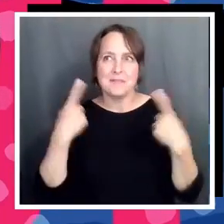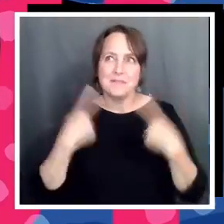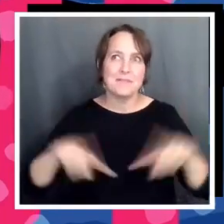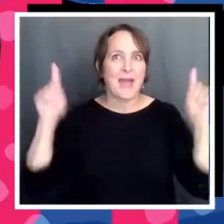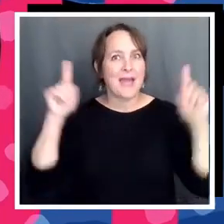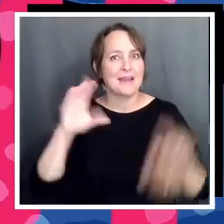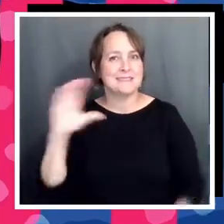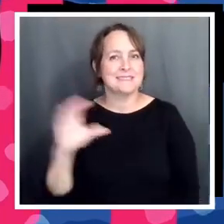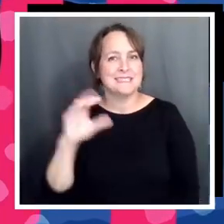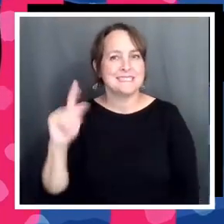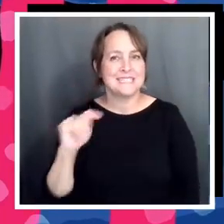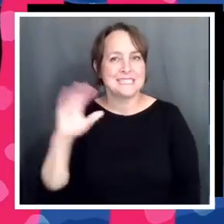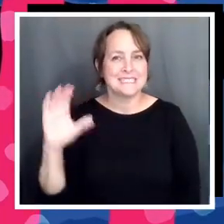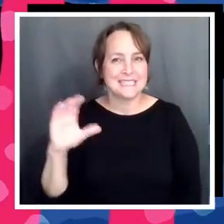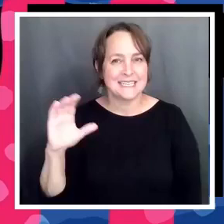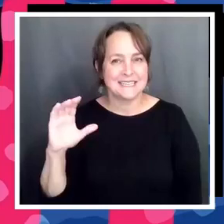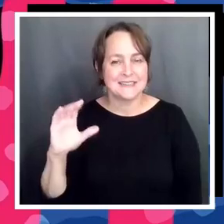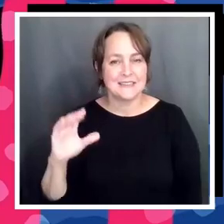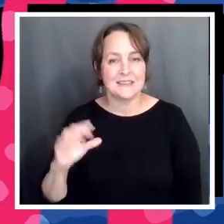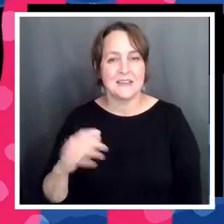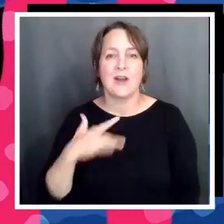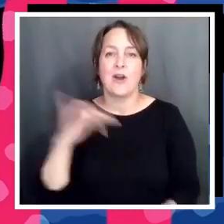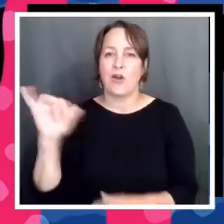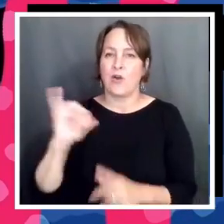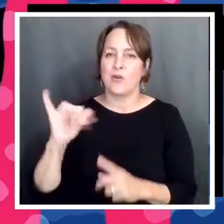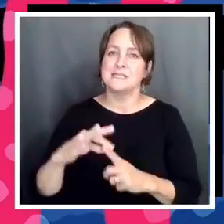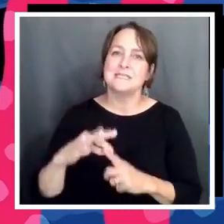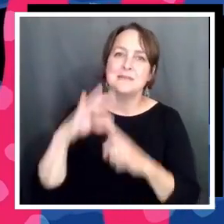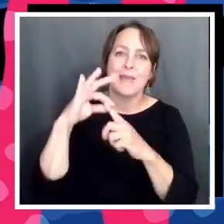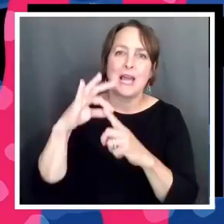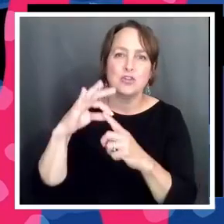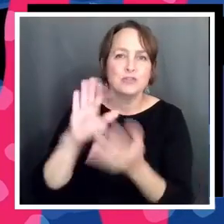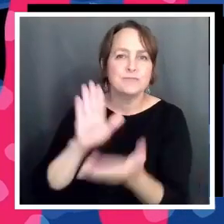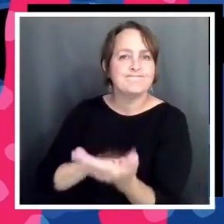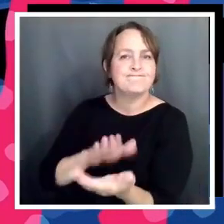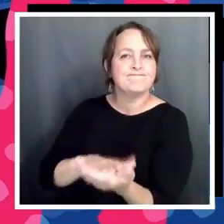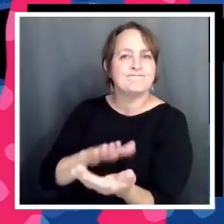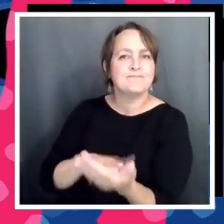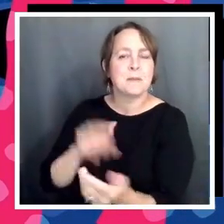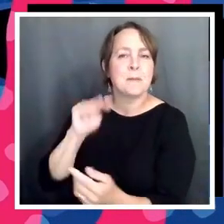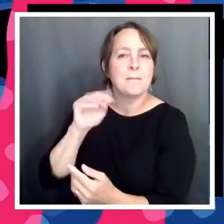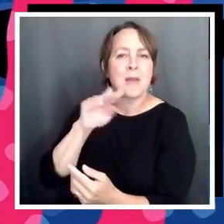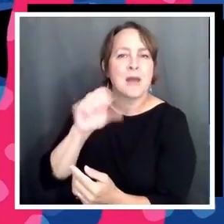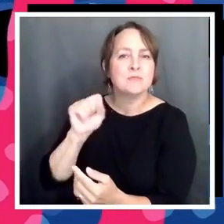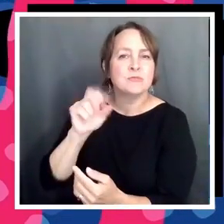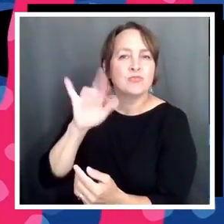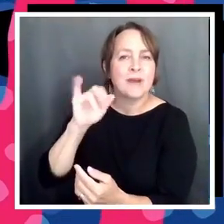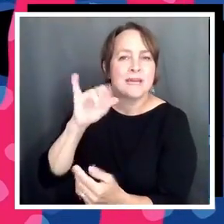ARRIVAL OF THE CHILD TAX CREDIT